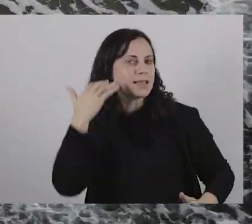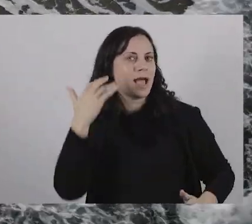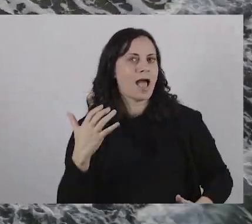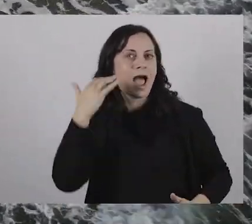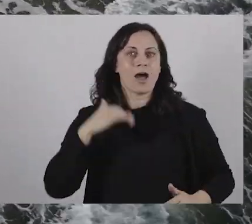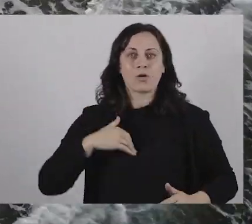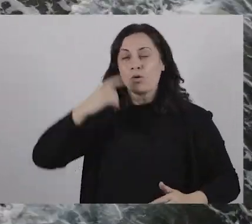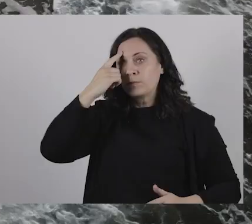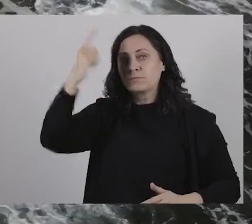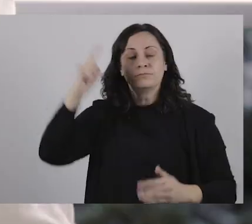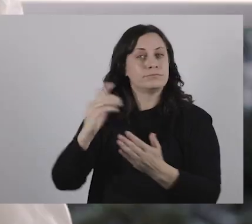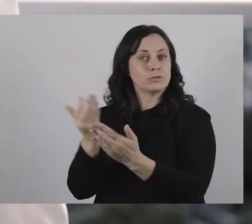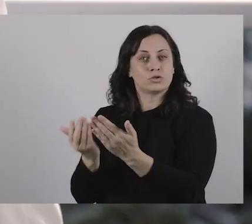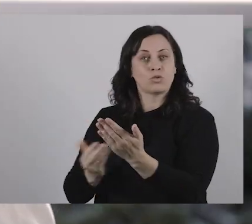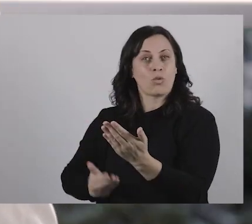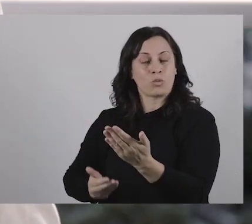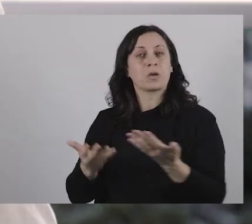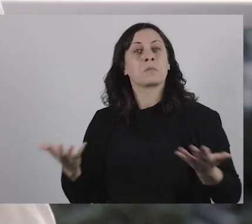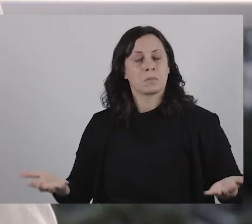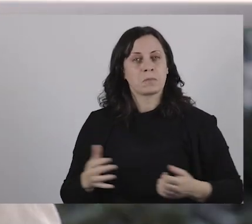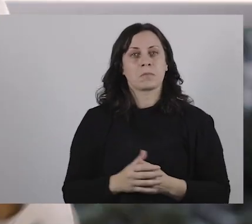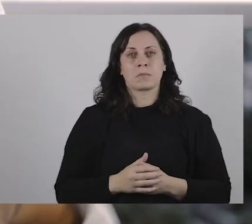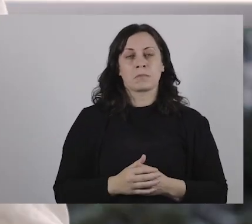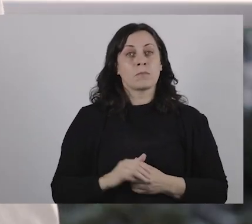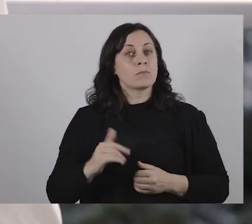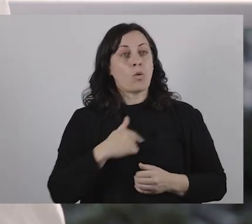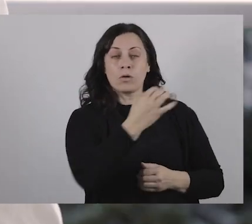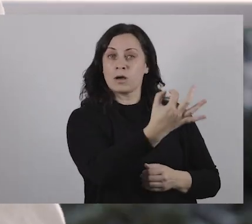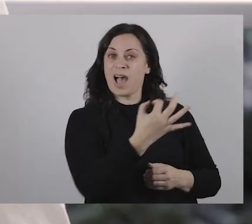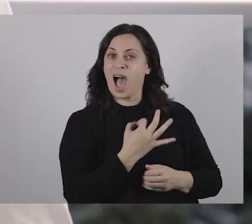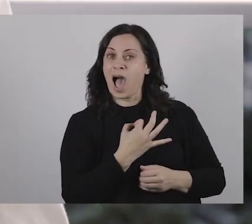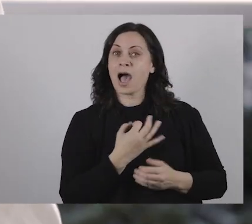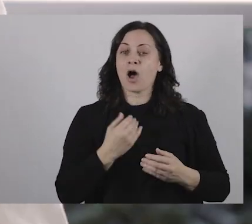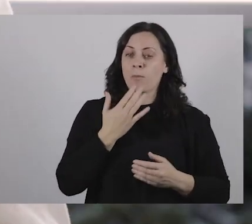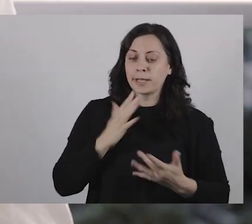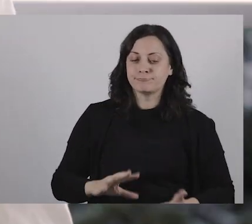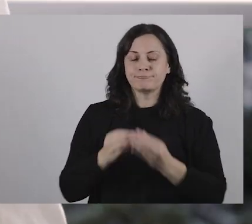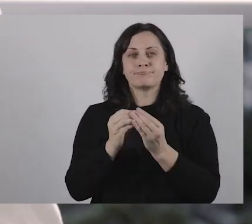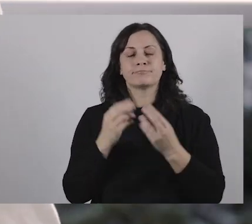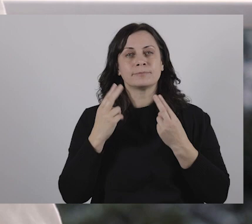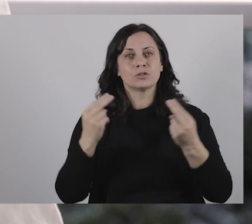sometimes a request comes to me to write a song.